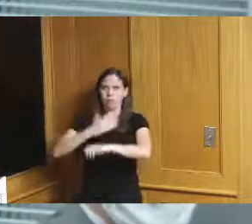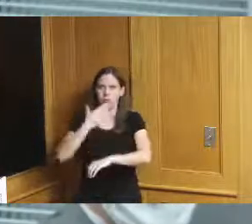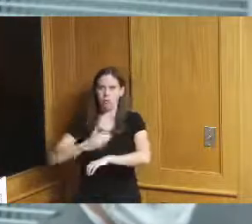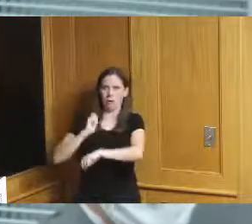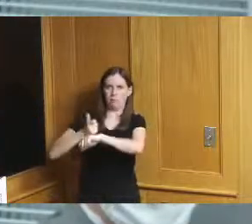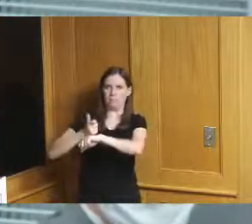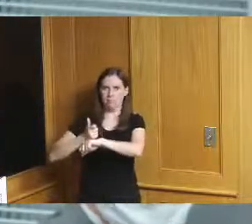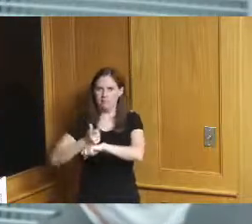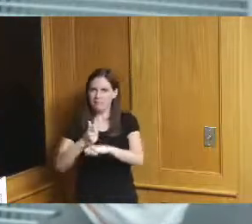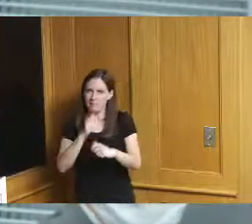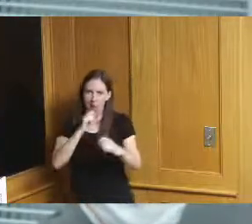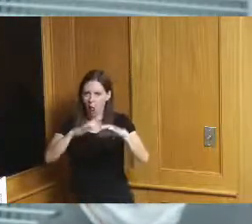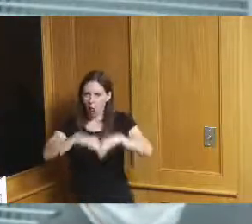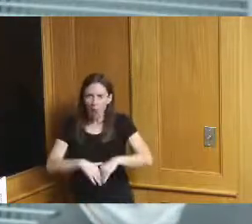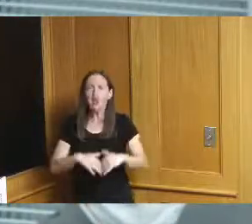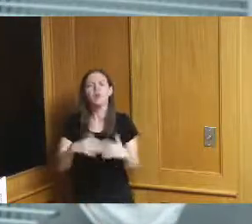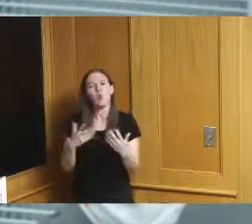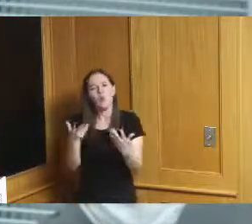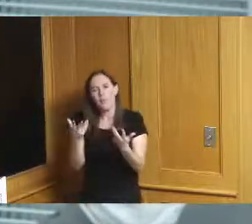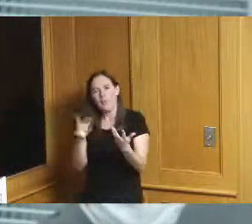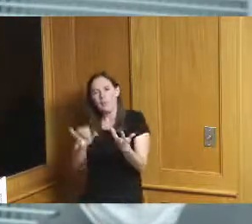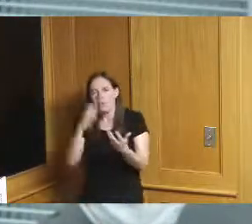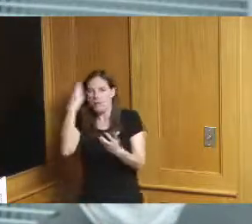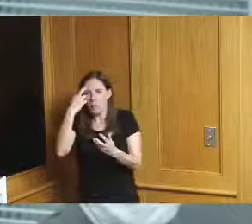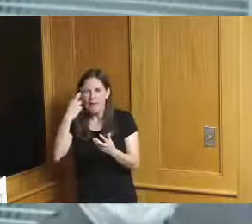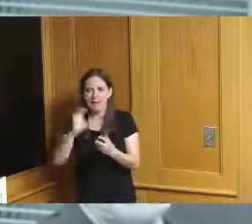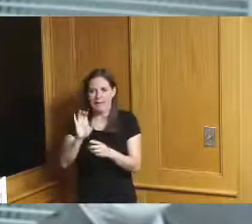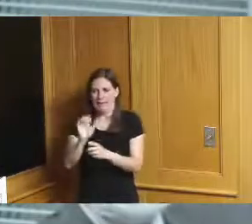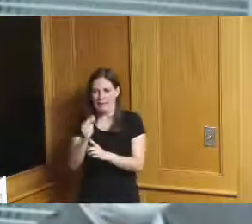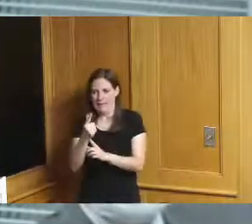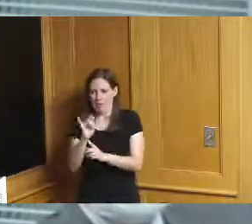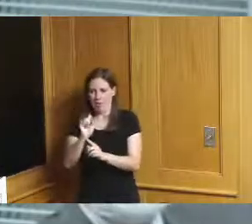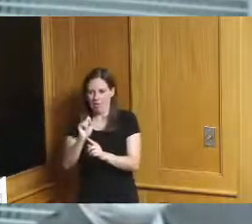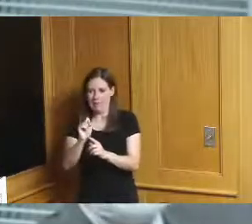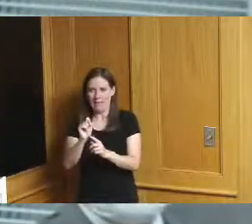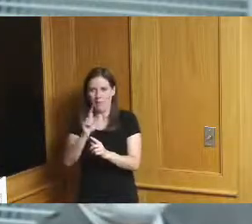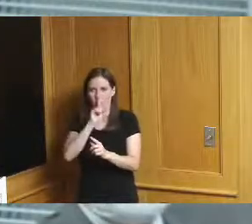of cages i think is really the magic behind it and so this kind of leads into my question uh